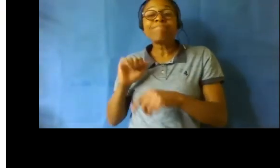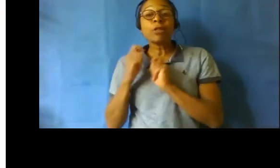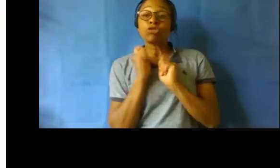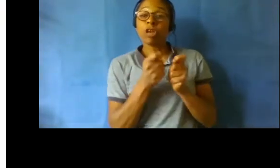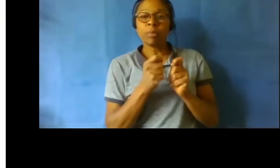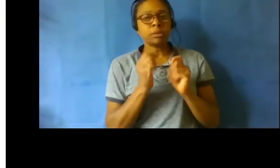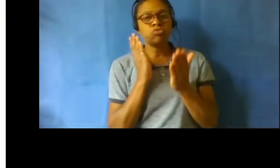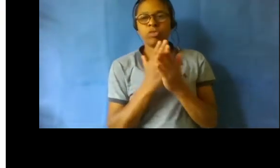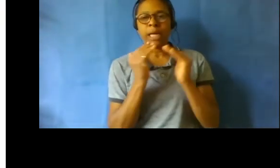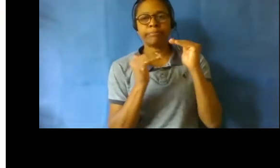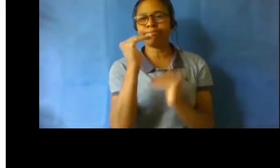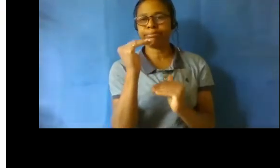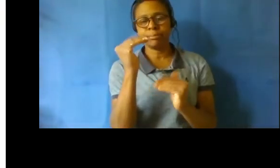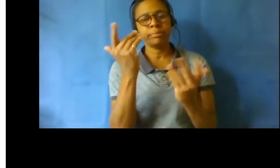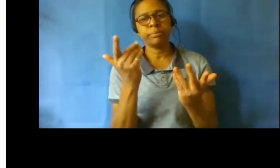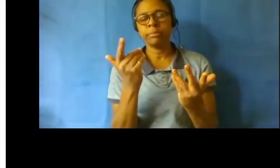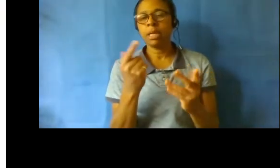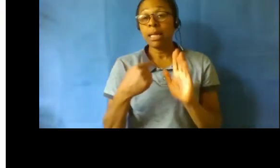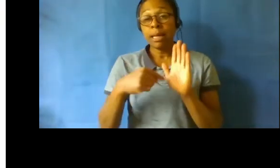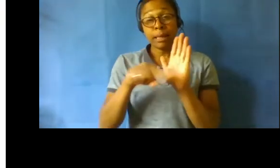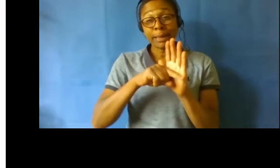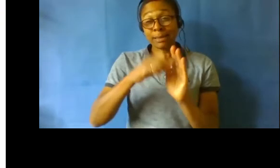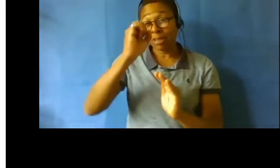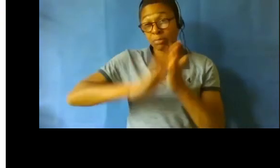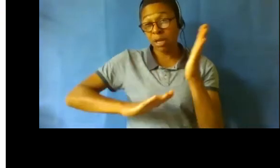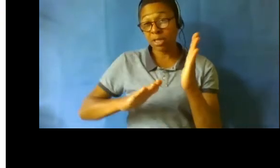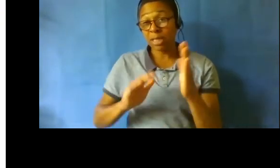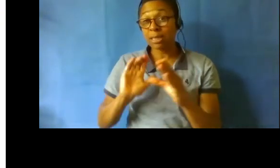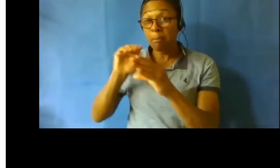negative experiences of black people with doctors often comes as a result of